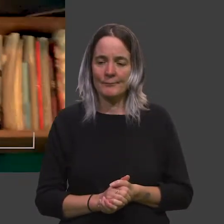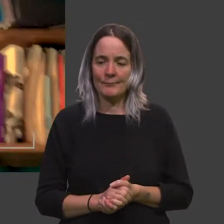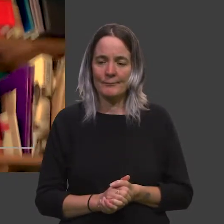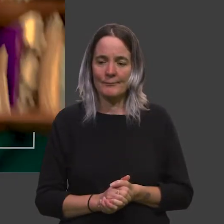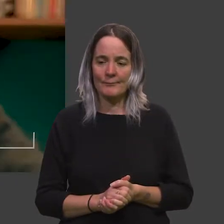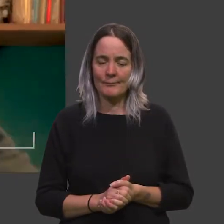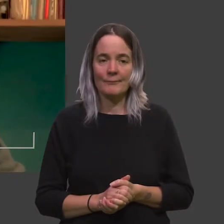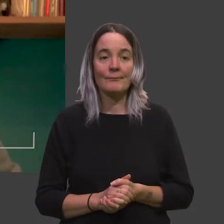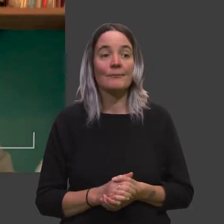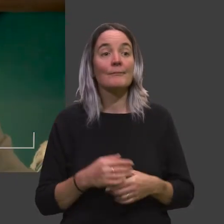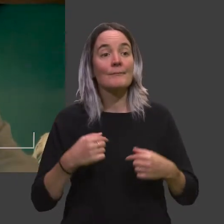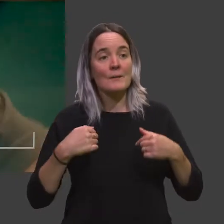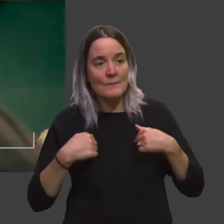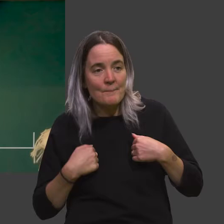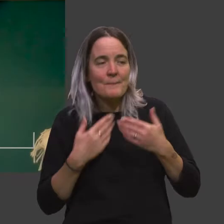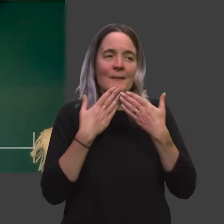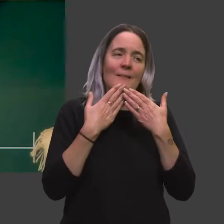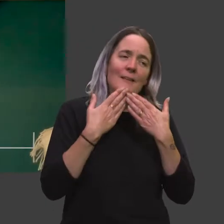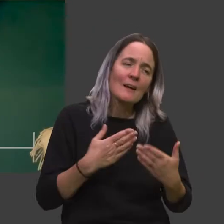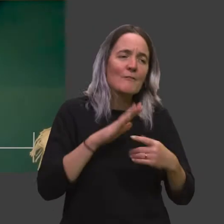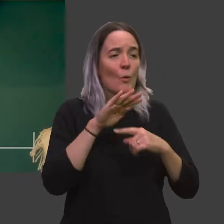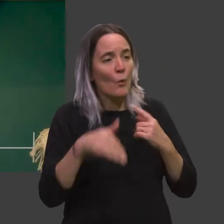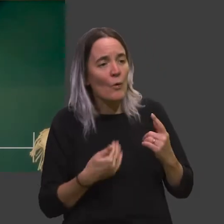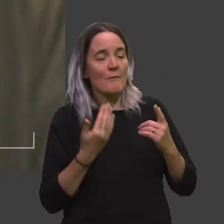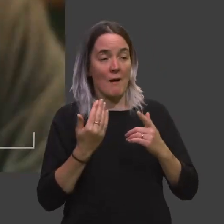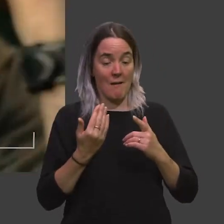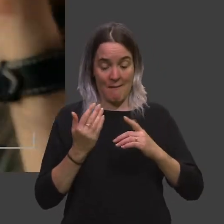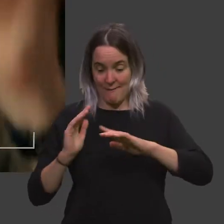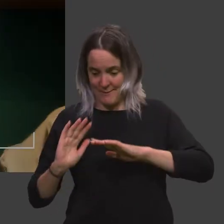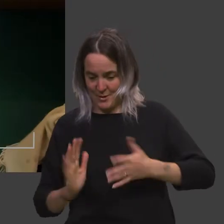I'm grateful for the National Health...